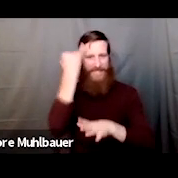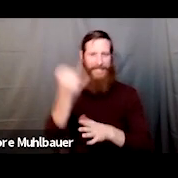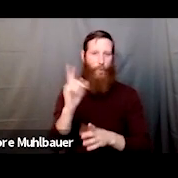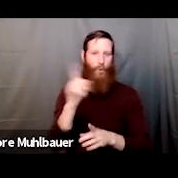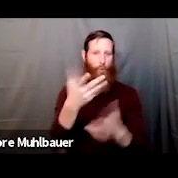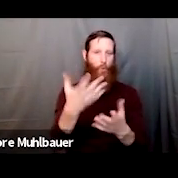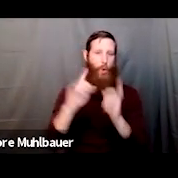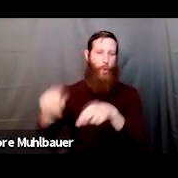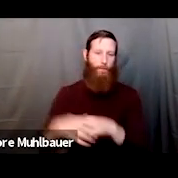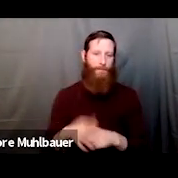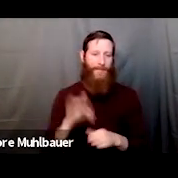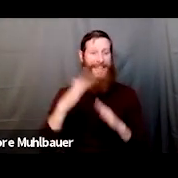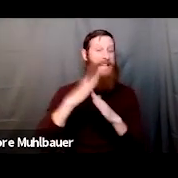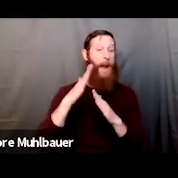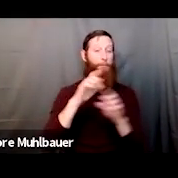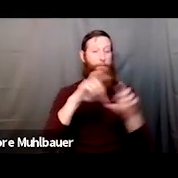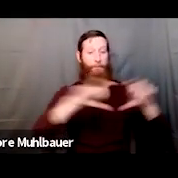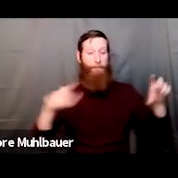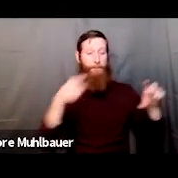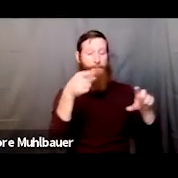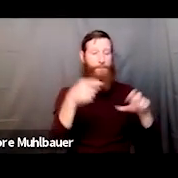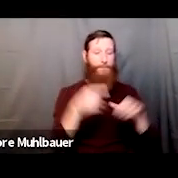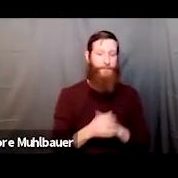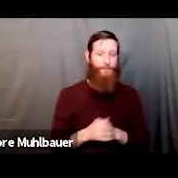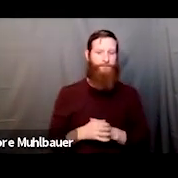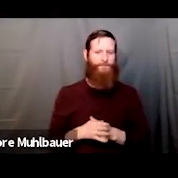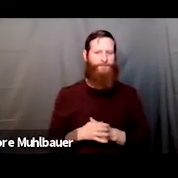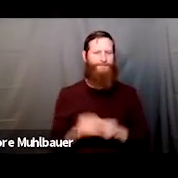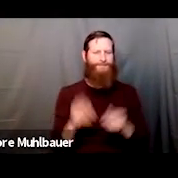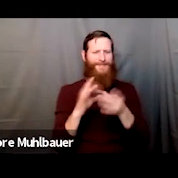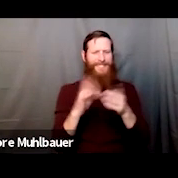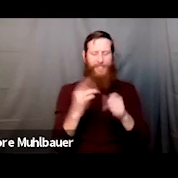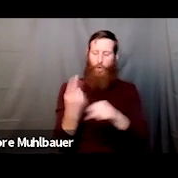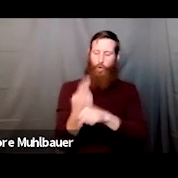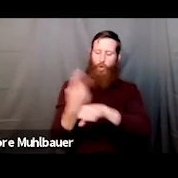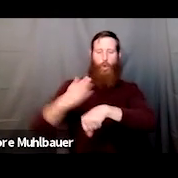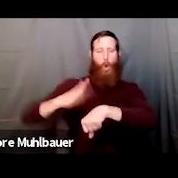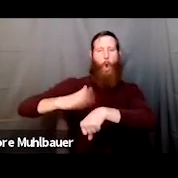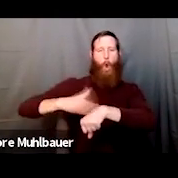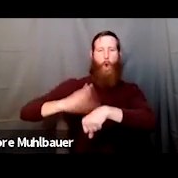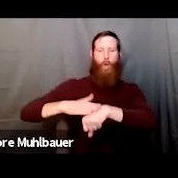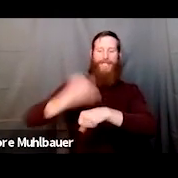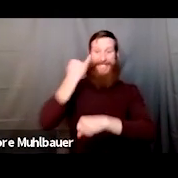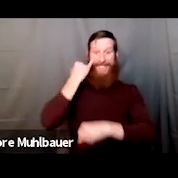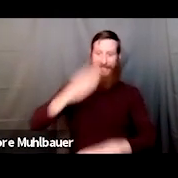this top bottom line I pulled up is highlighted use caution on slopes steeper than 35 degrees